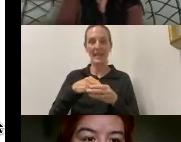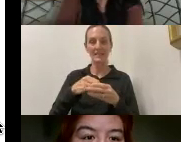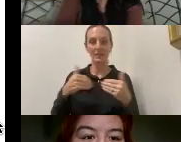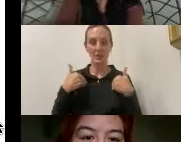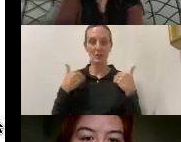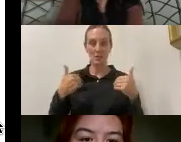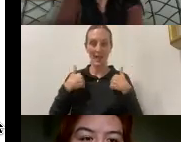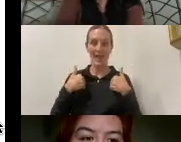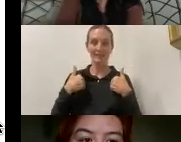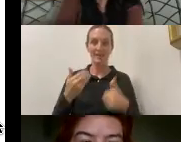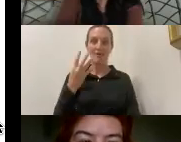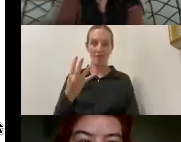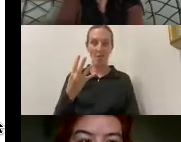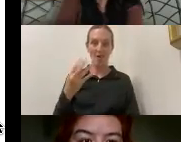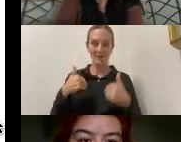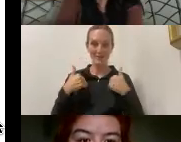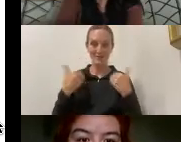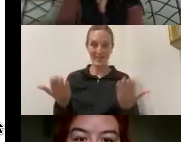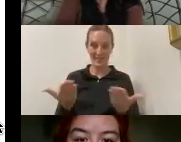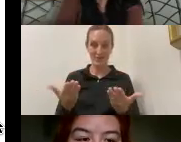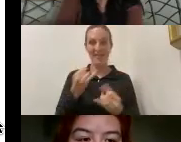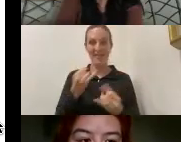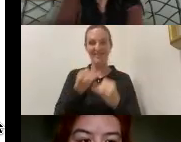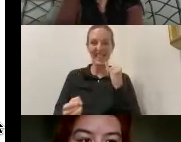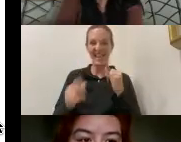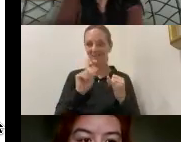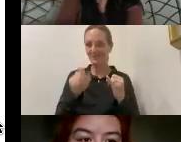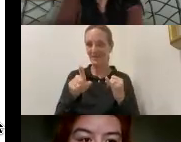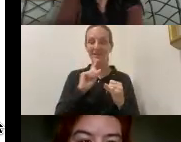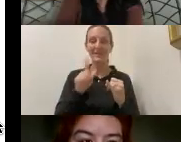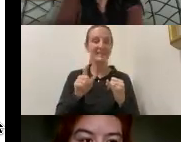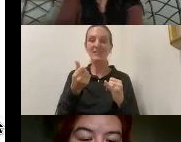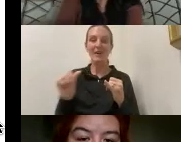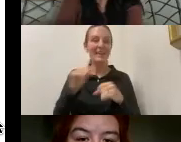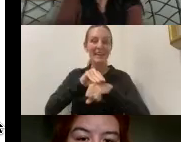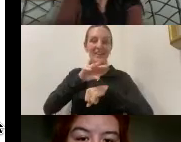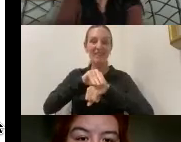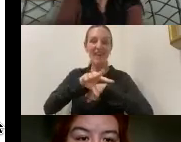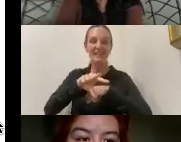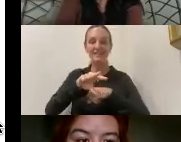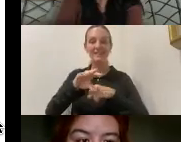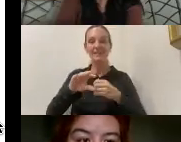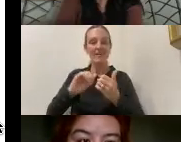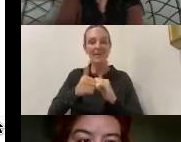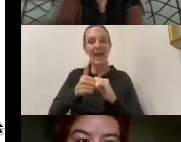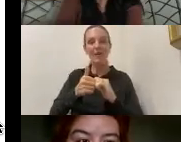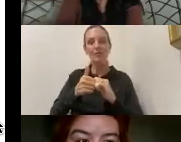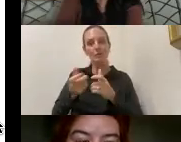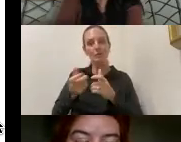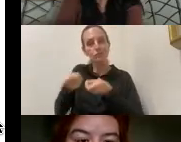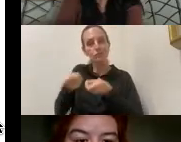For the last question: is there any advice you'd give on how to engage youth within communities?